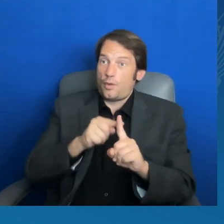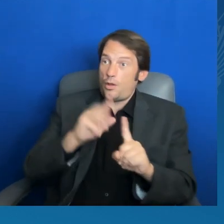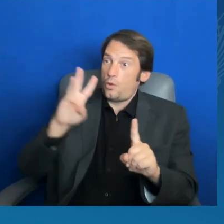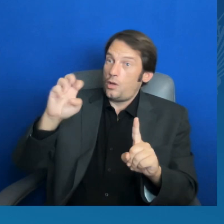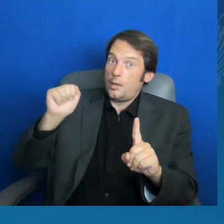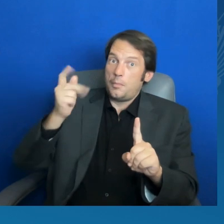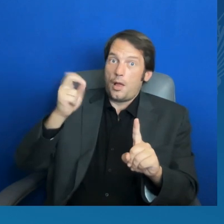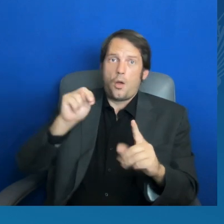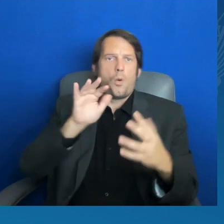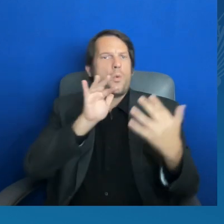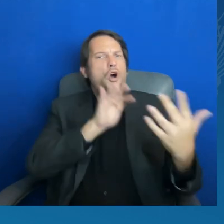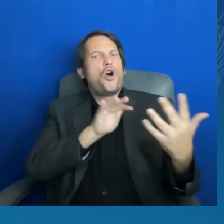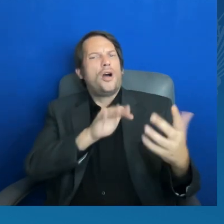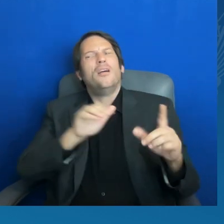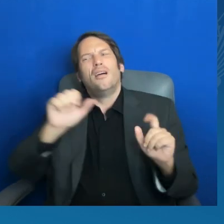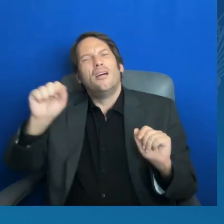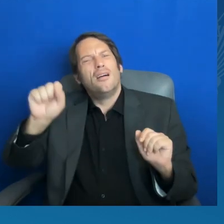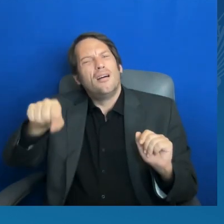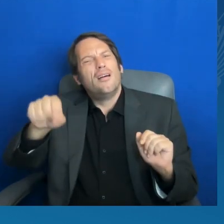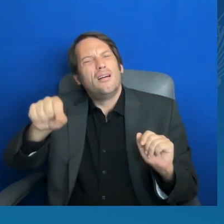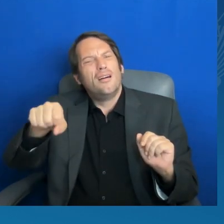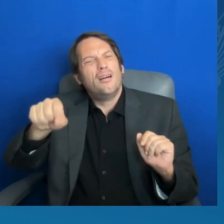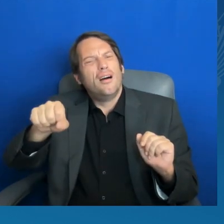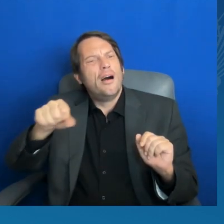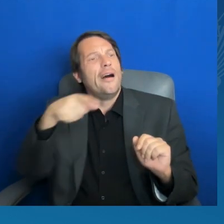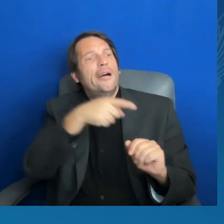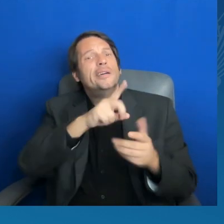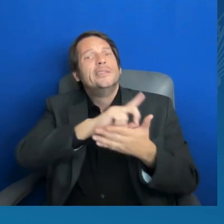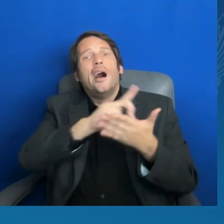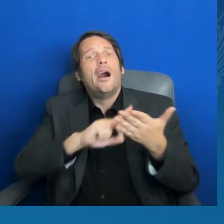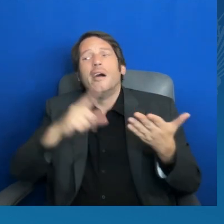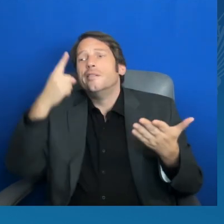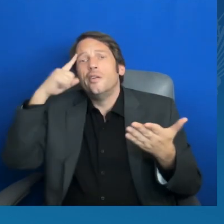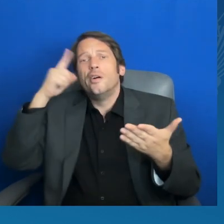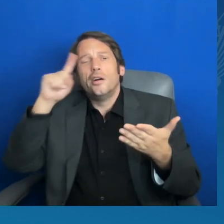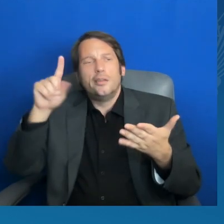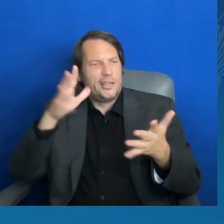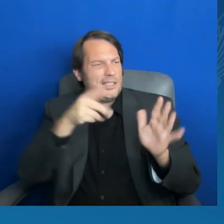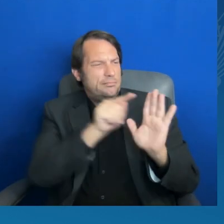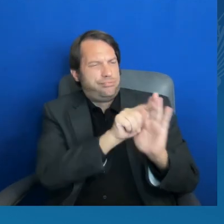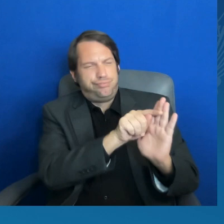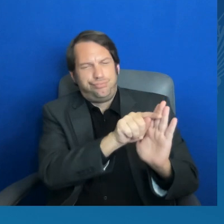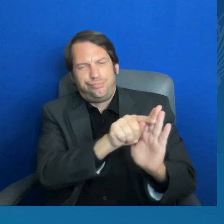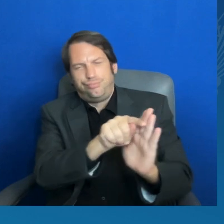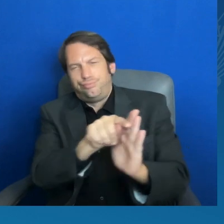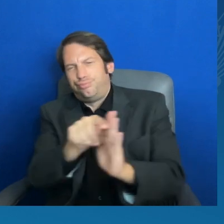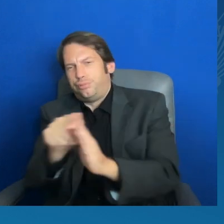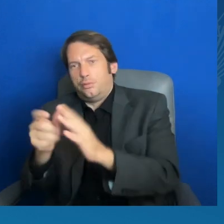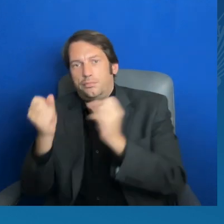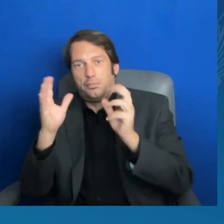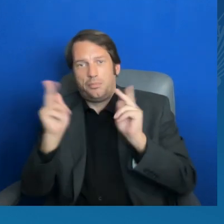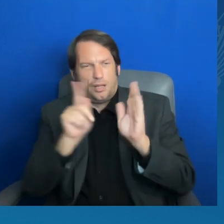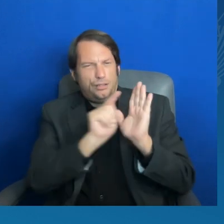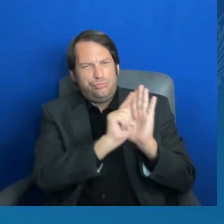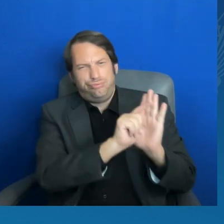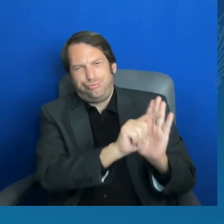on the streets of a civil society. It's reasonable.